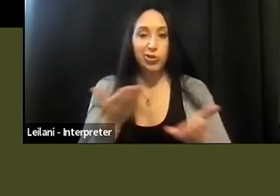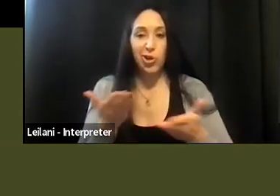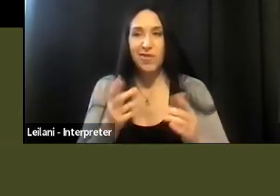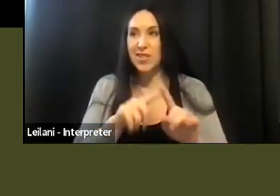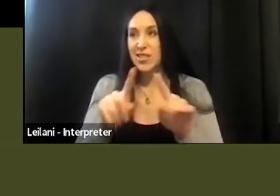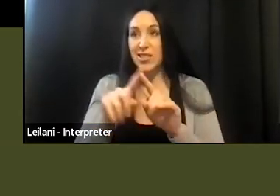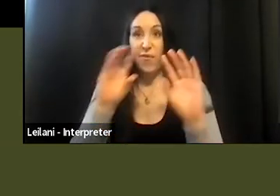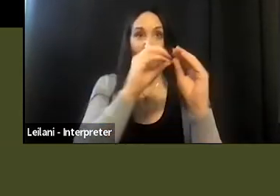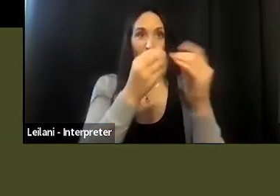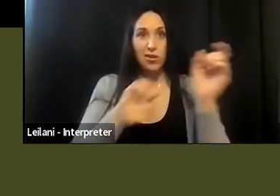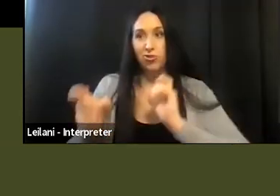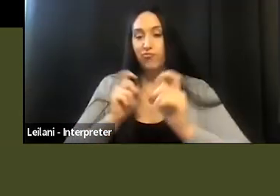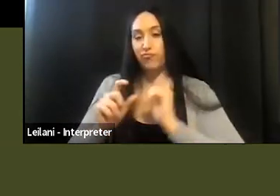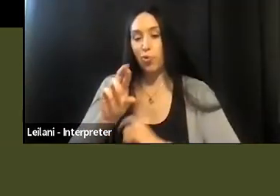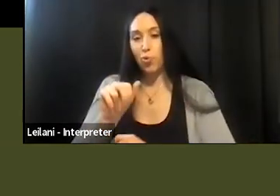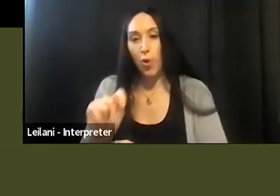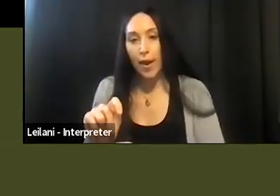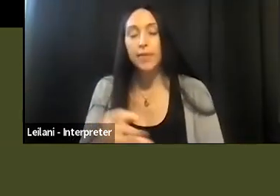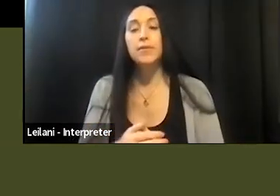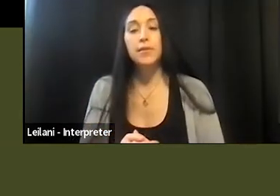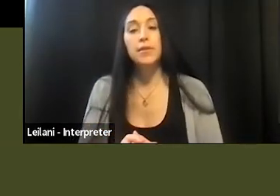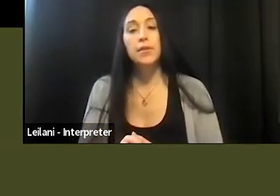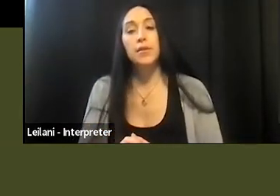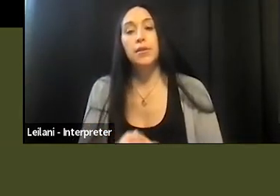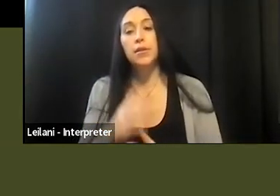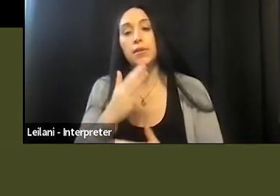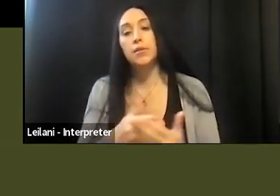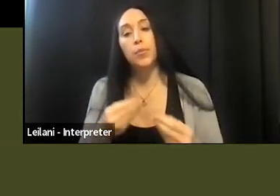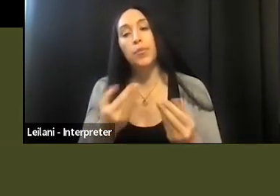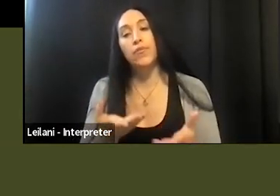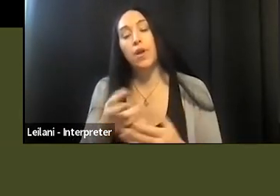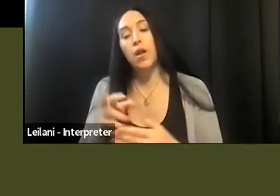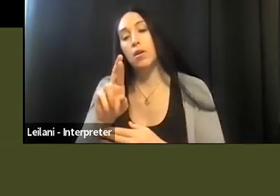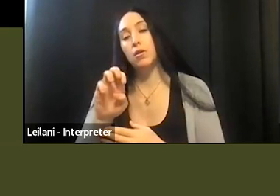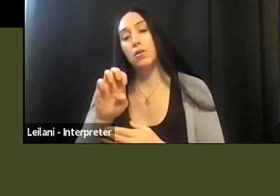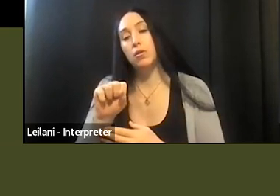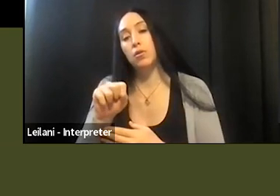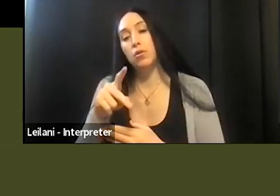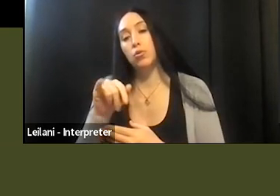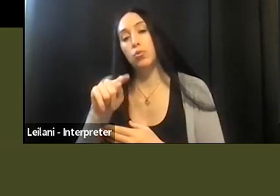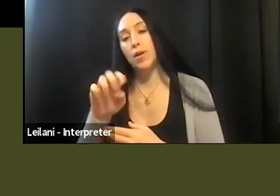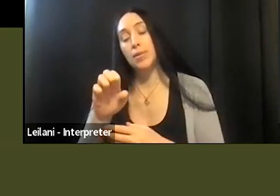Some of the services we provide are respite care, emergency financial assistance